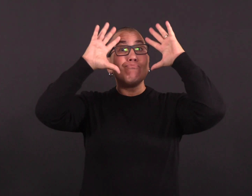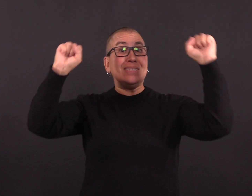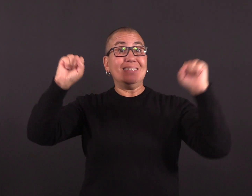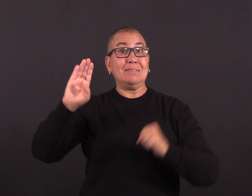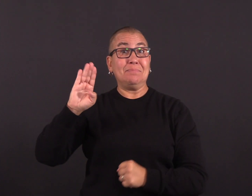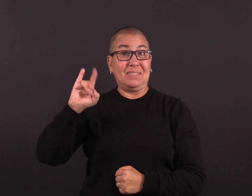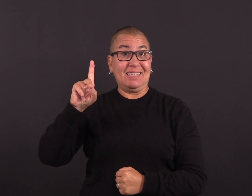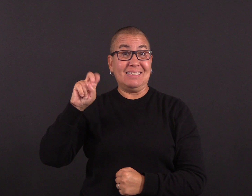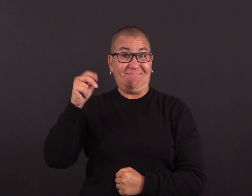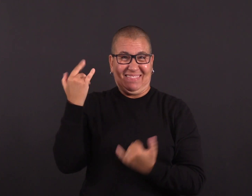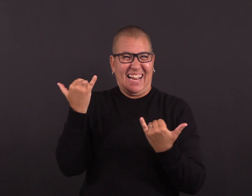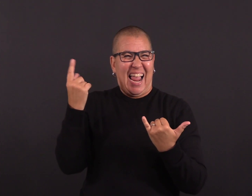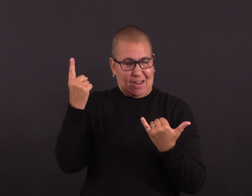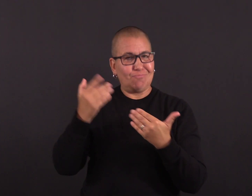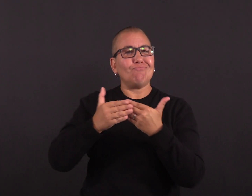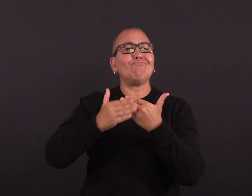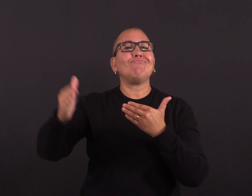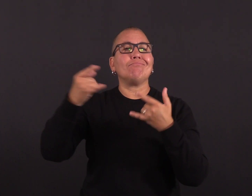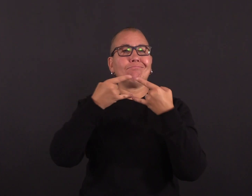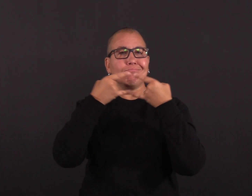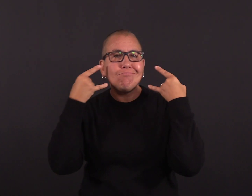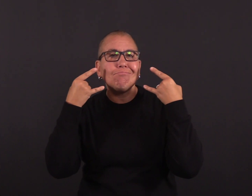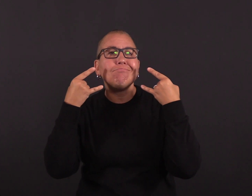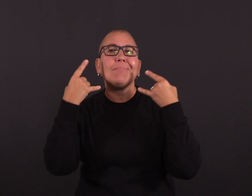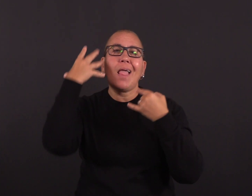“At least until the numbers start to drop again,